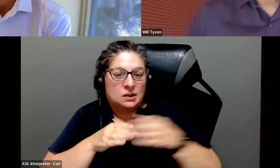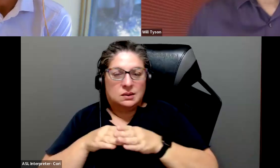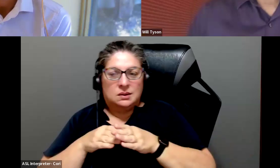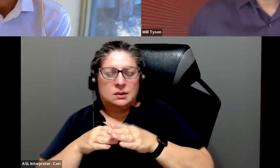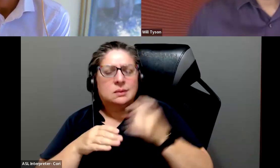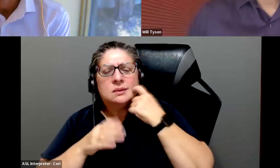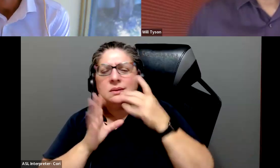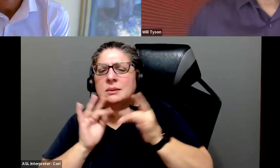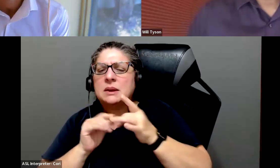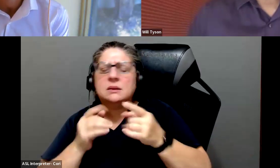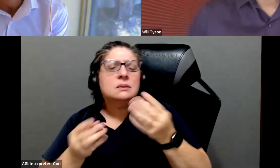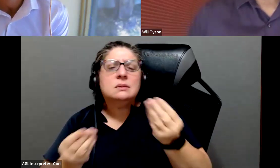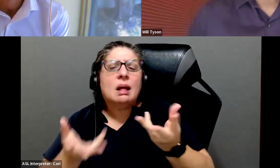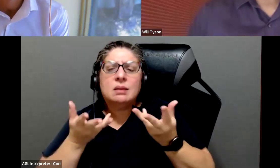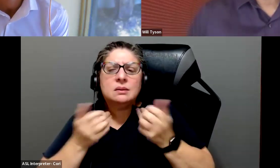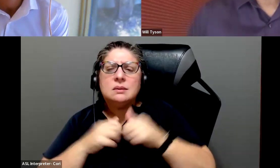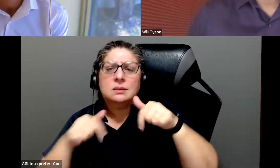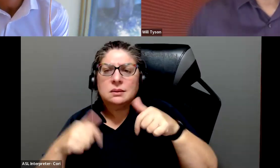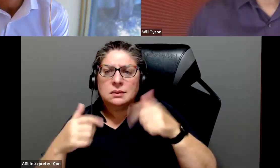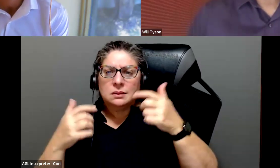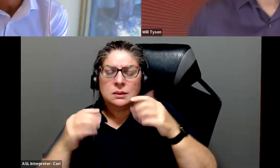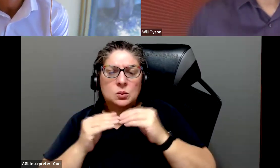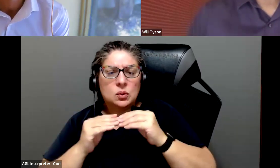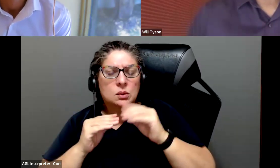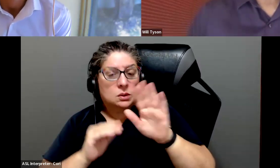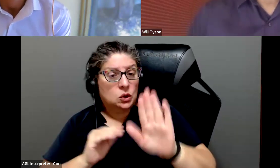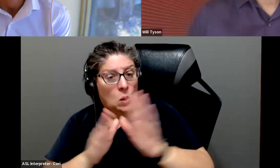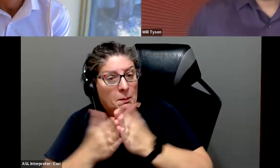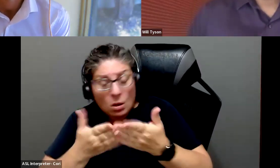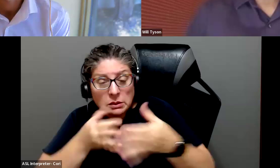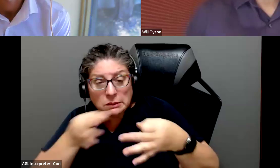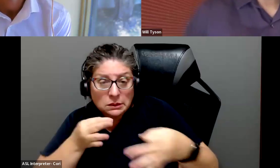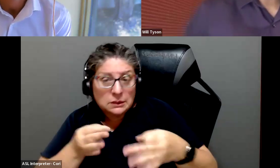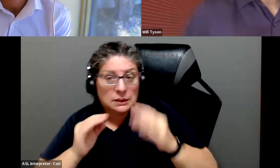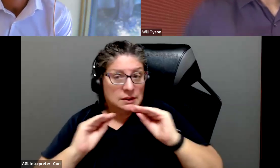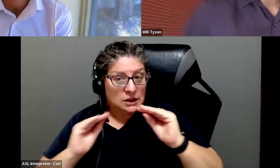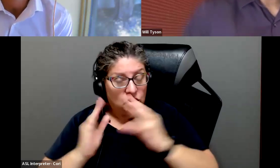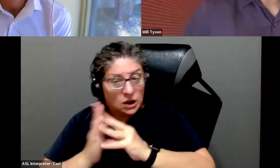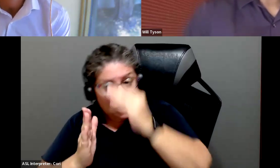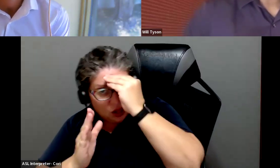So, can you tell us on the call a little bit more about your book. Teaching and learning employability skills